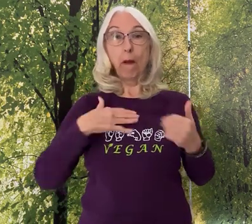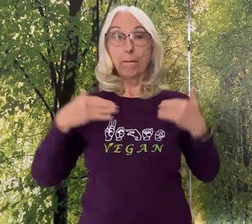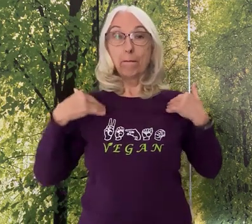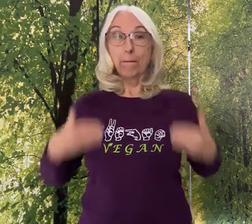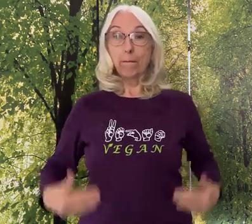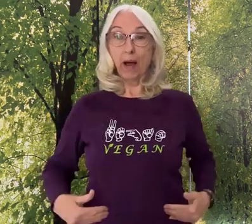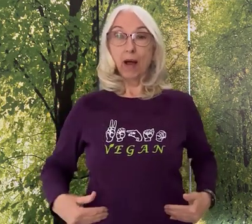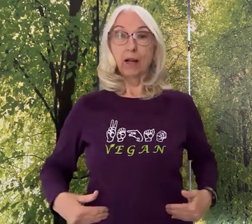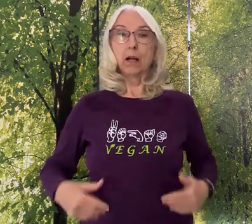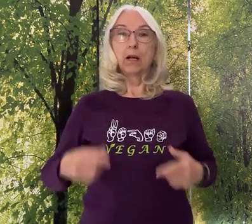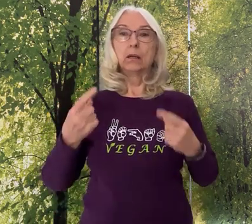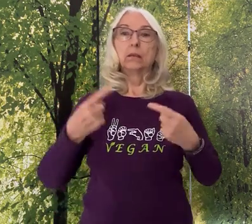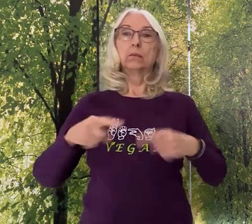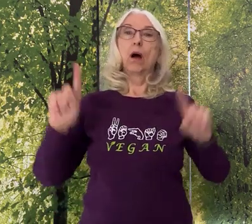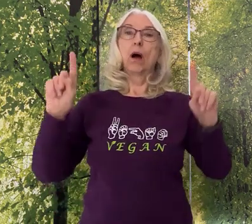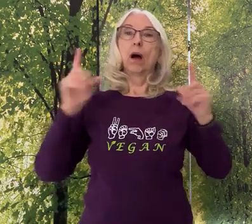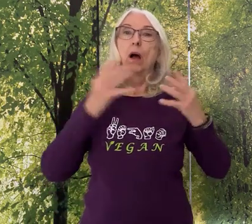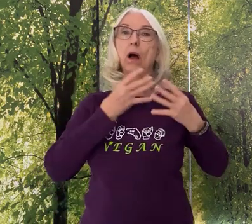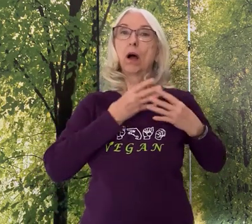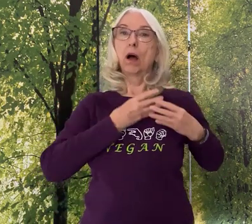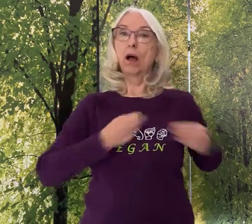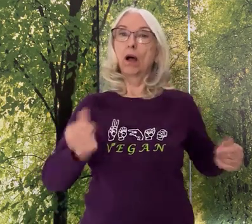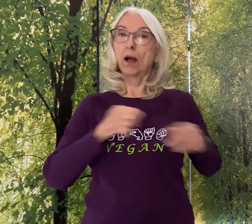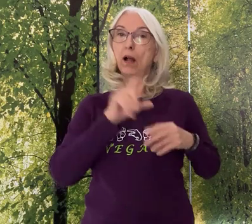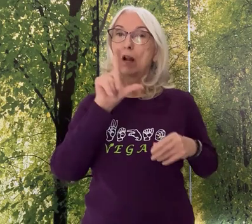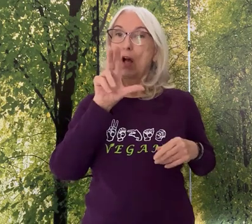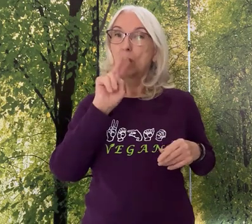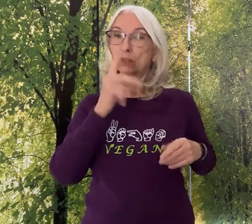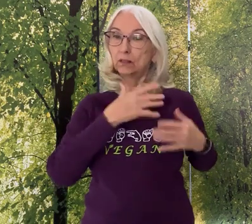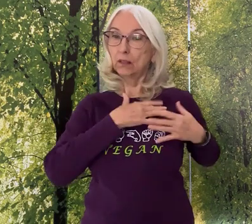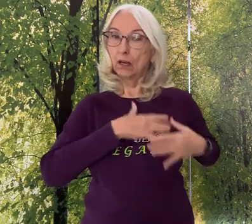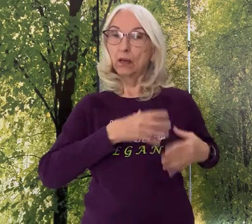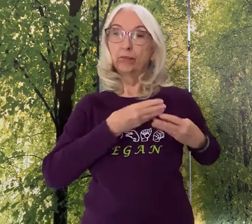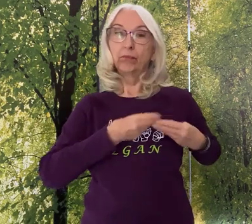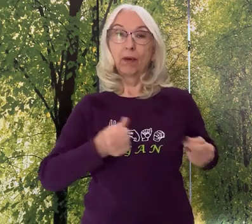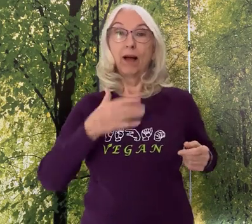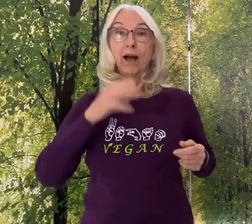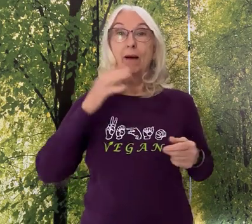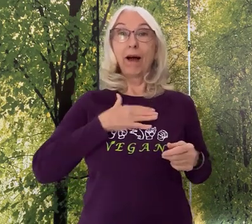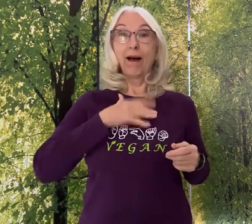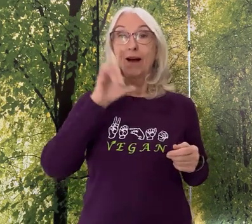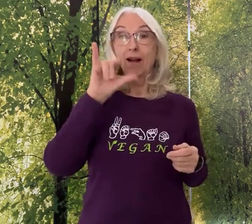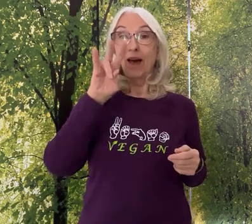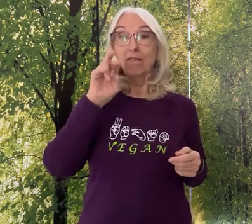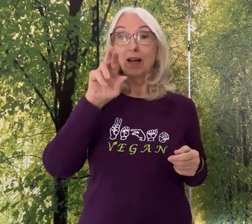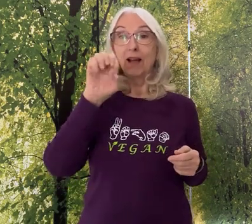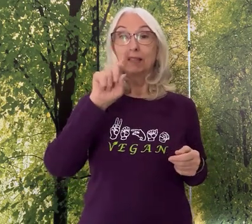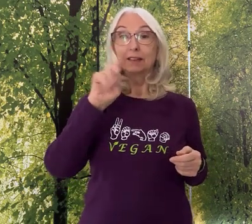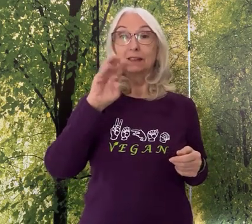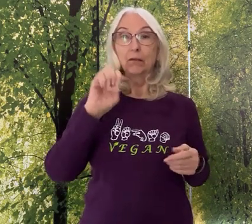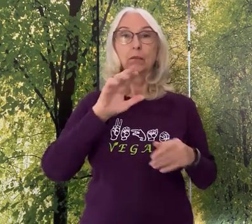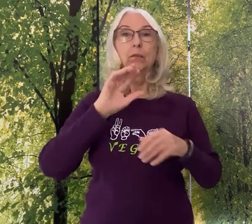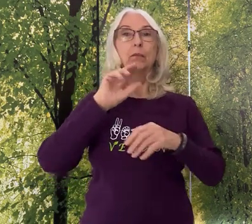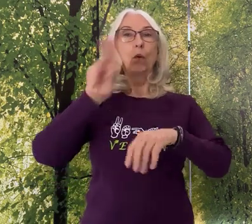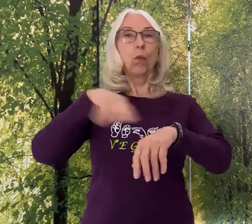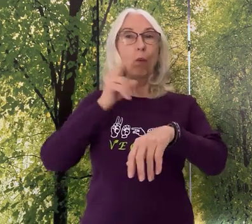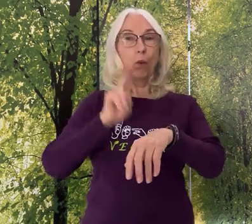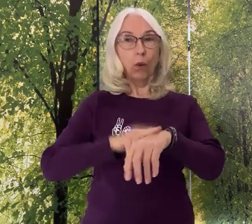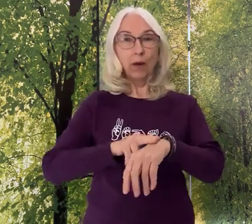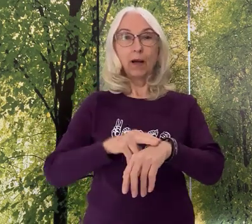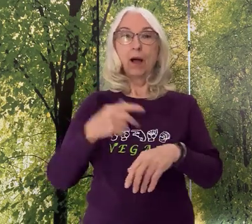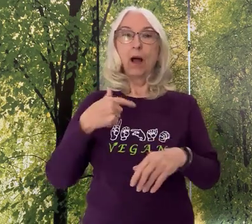My body encapsulated the lesion in my lung, and my liver enzymes normalized.